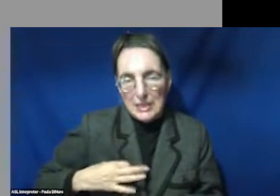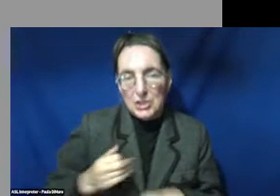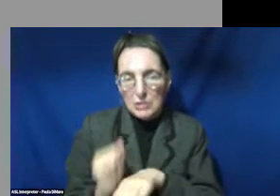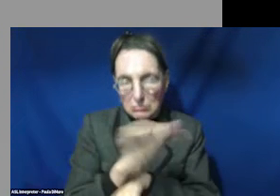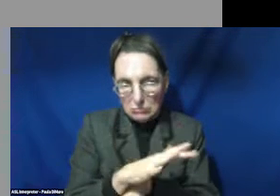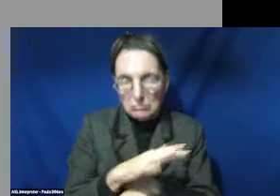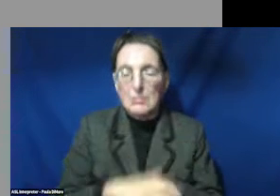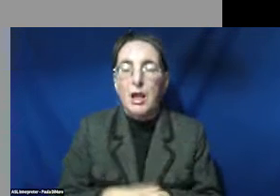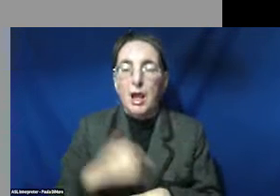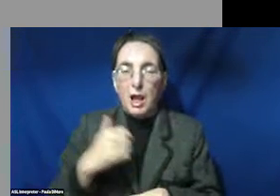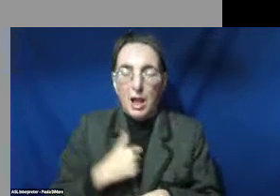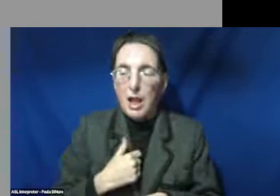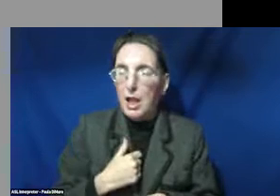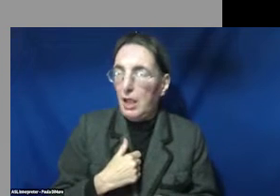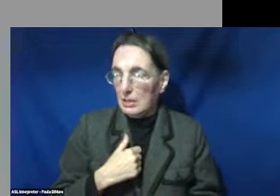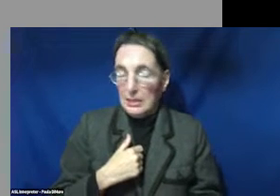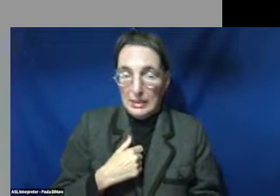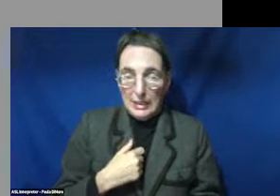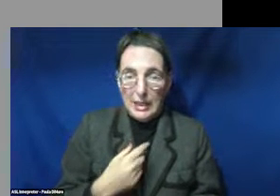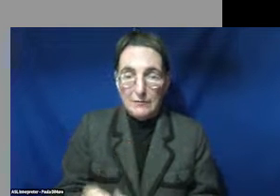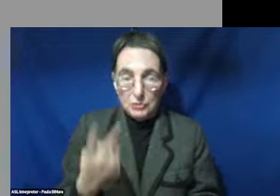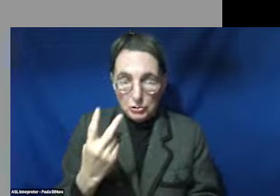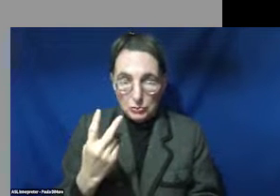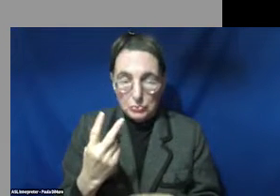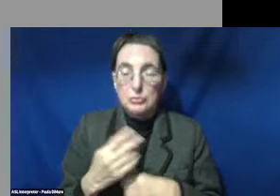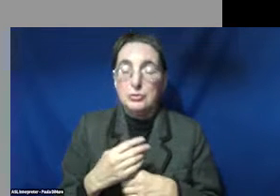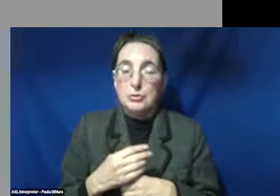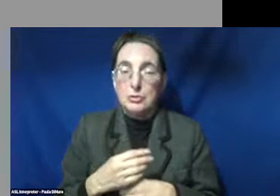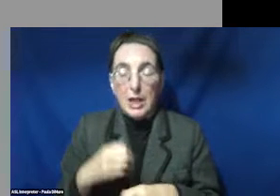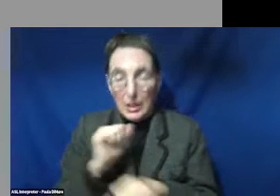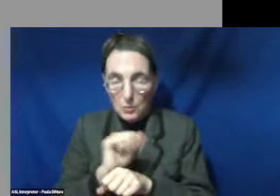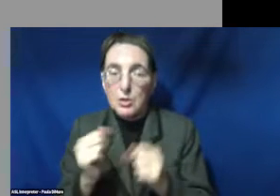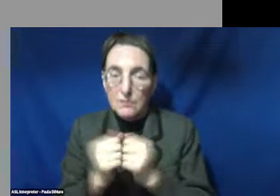I have two associations, if you will. I work for NSF, so this is in my dropdown.